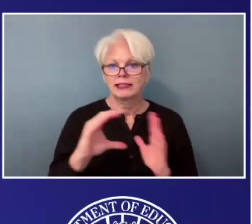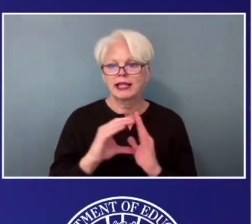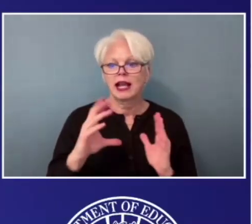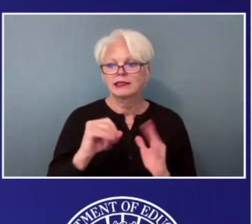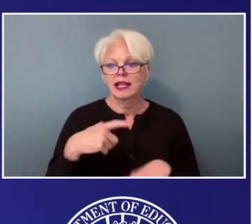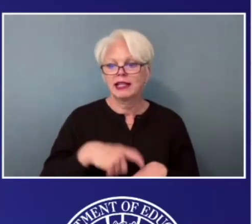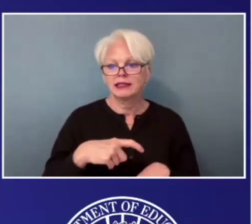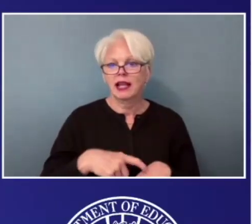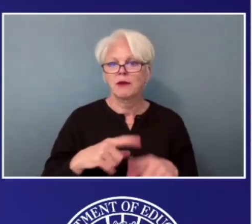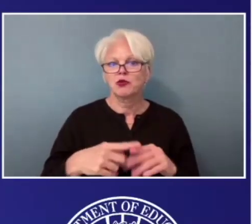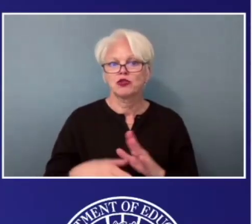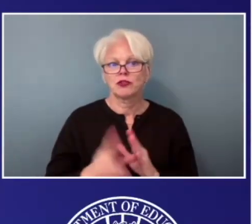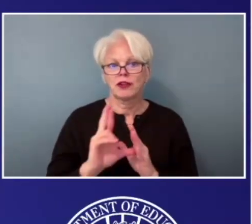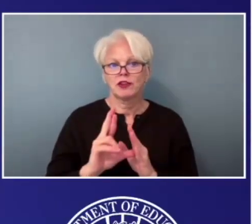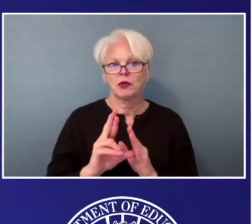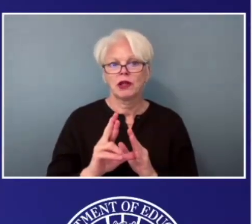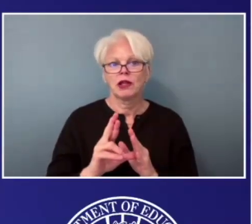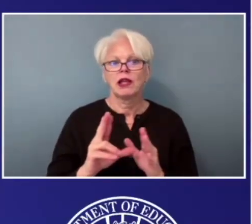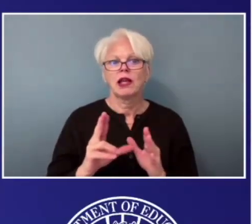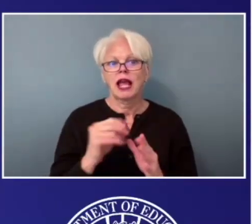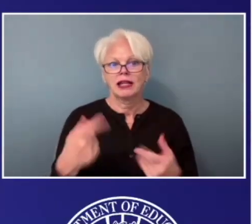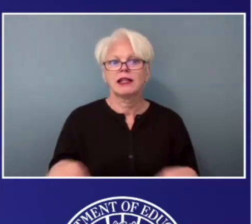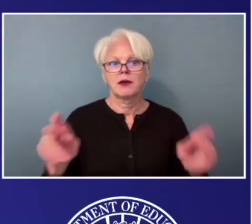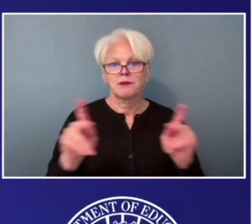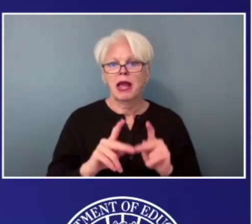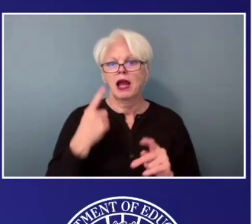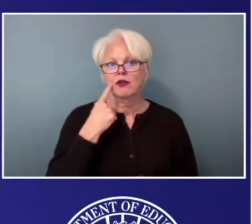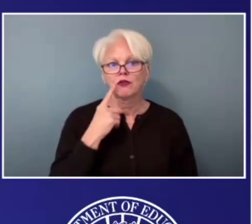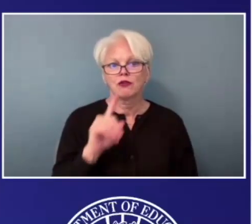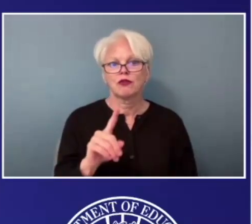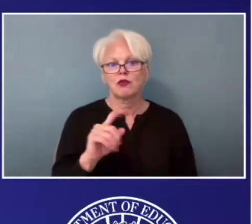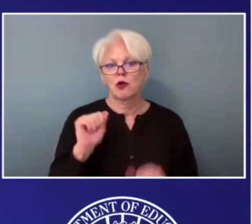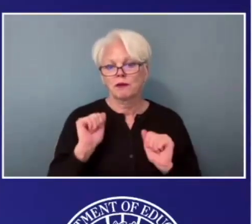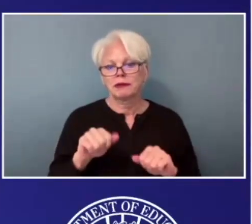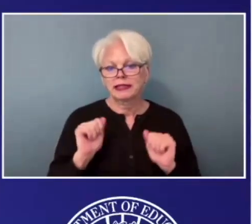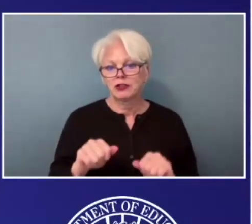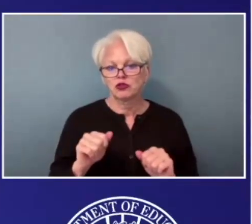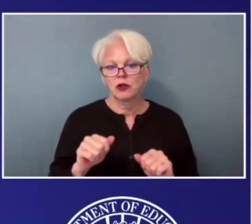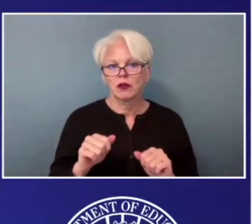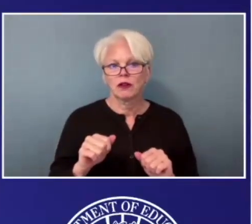review it and come back for a potential